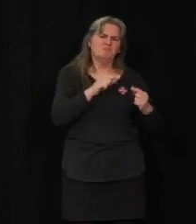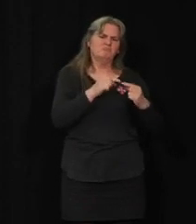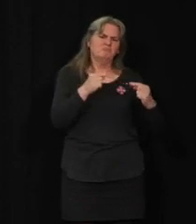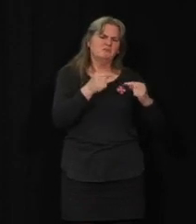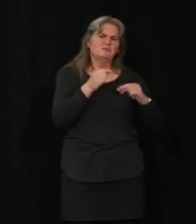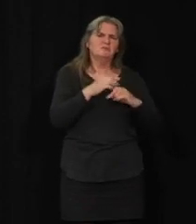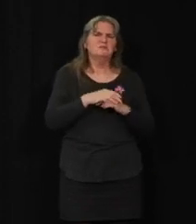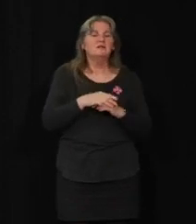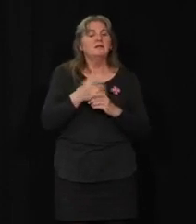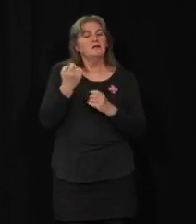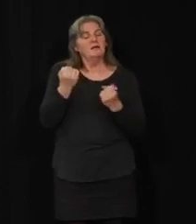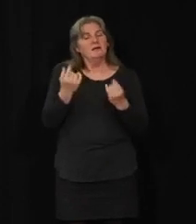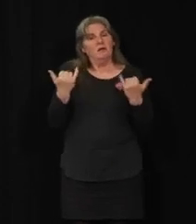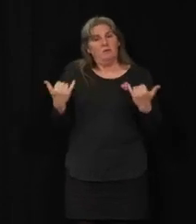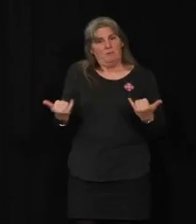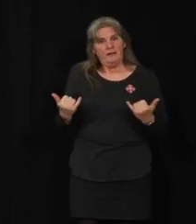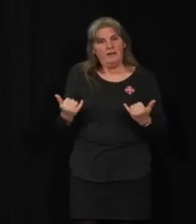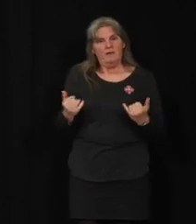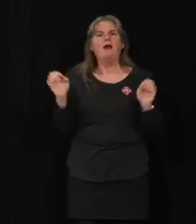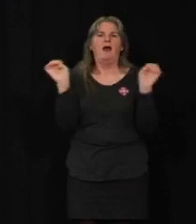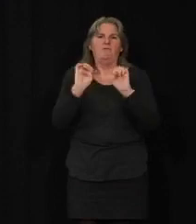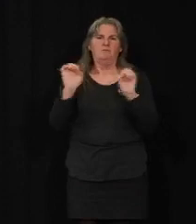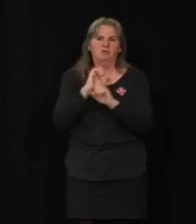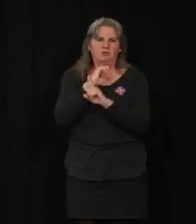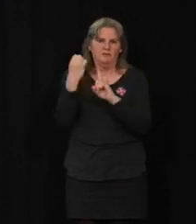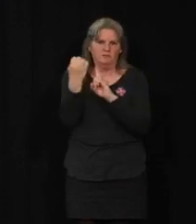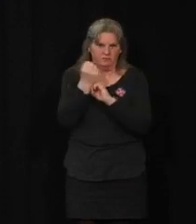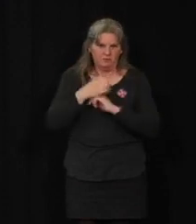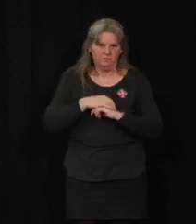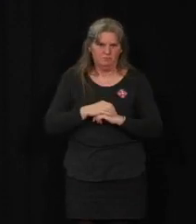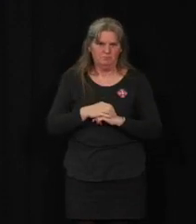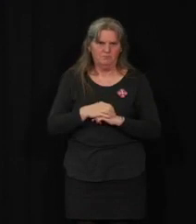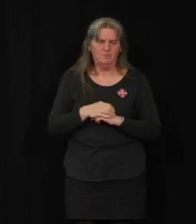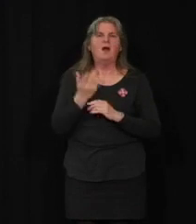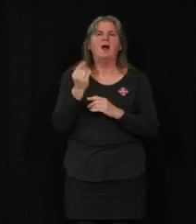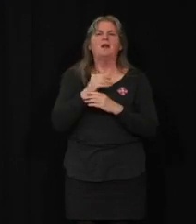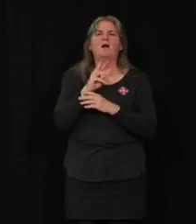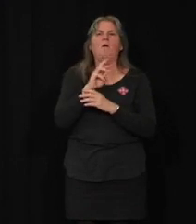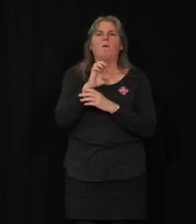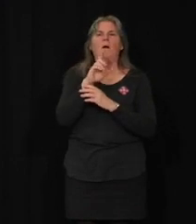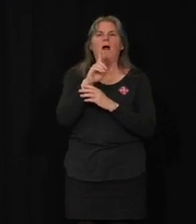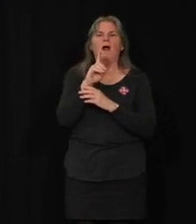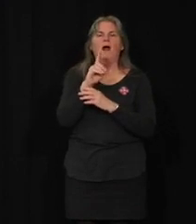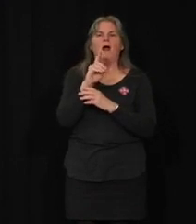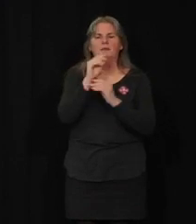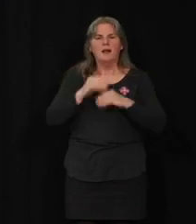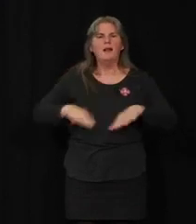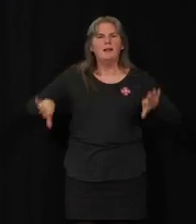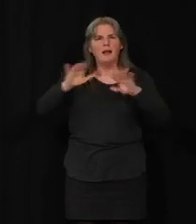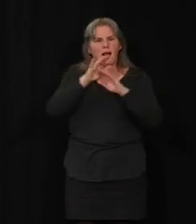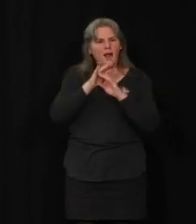situation that we find ourselves in on a yearly basis with fire management. With that process, the scrutiny